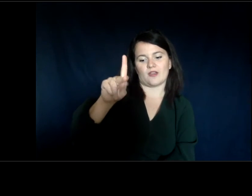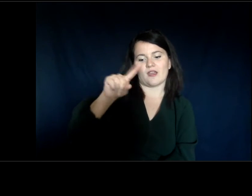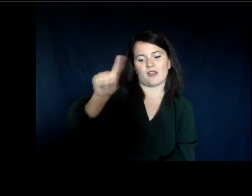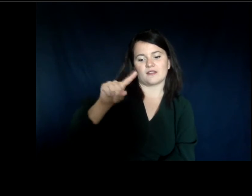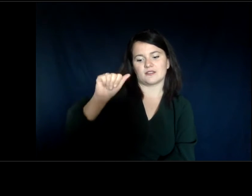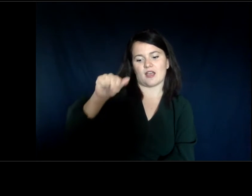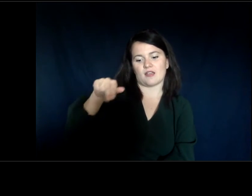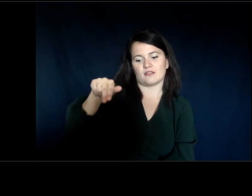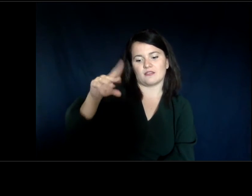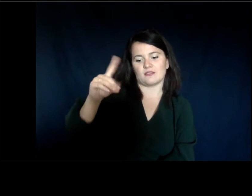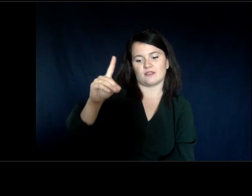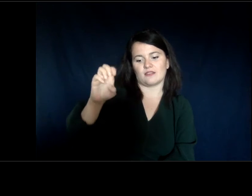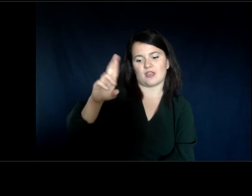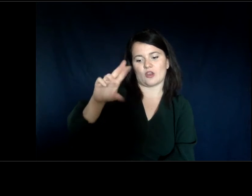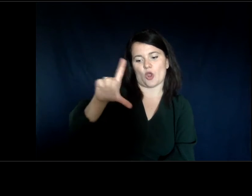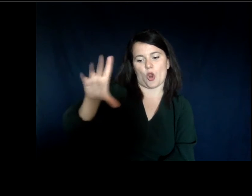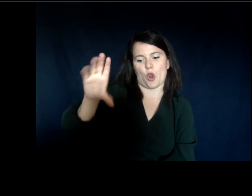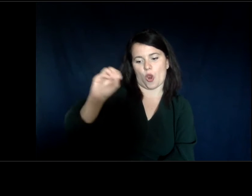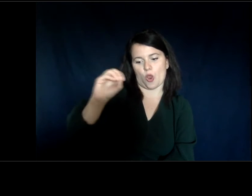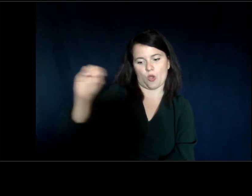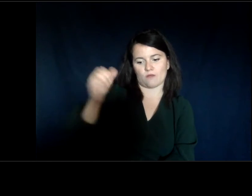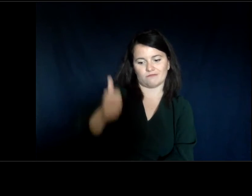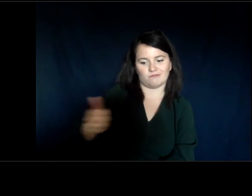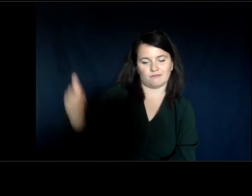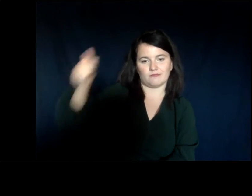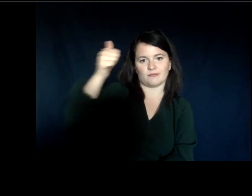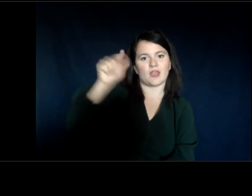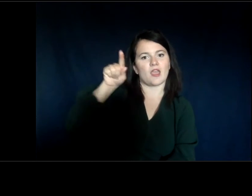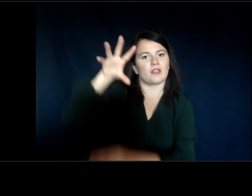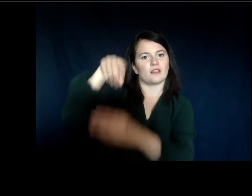European Association of Service providers of Persons with Disabilities.